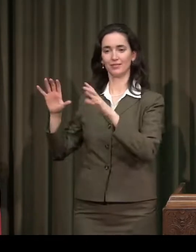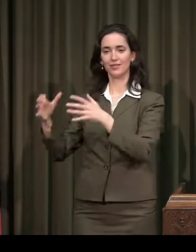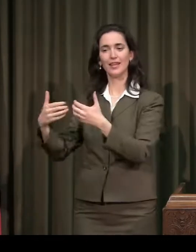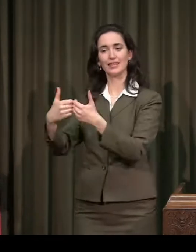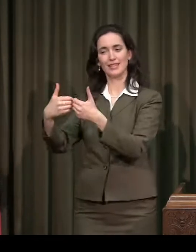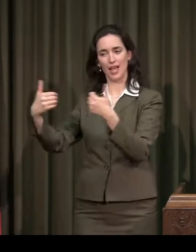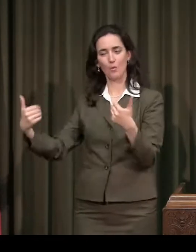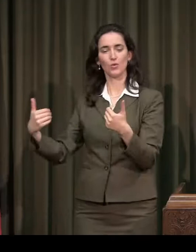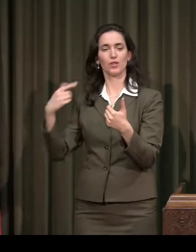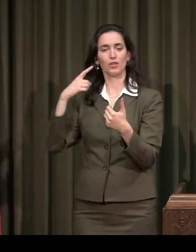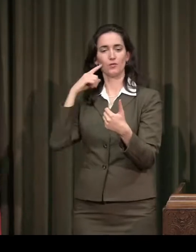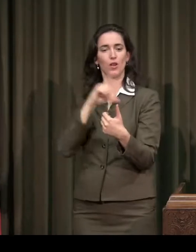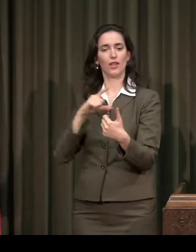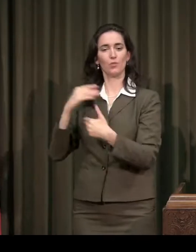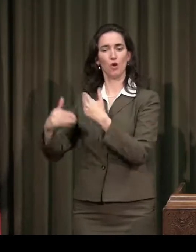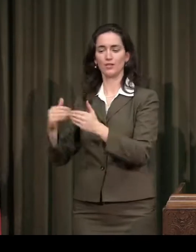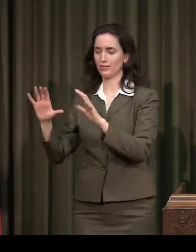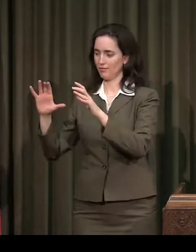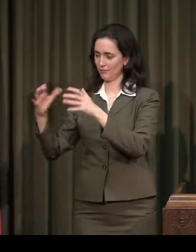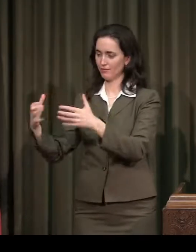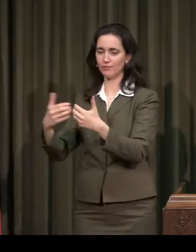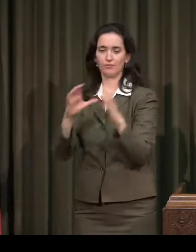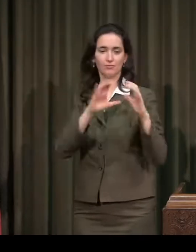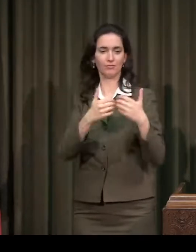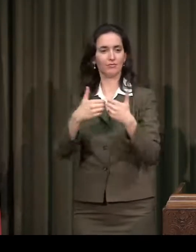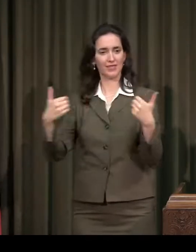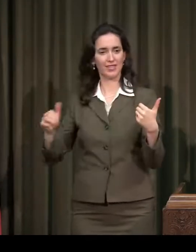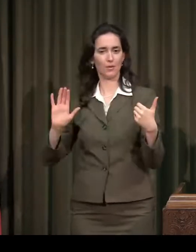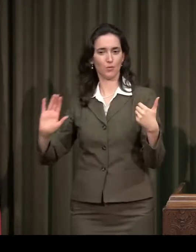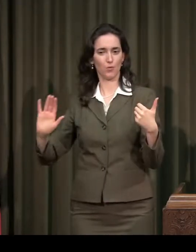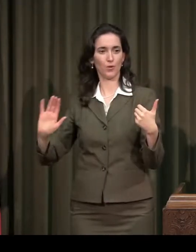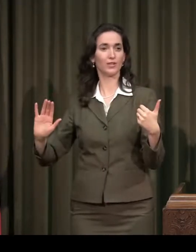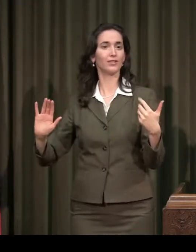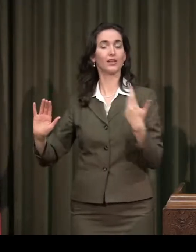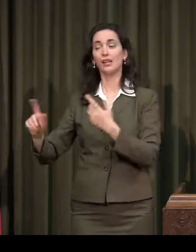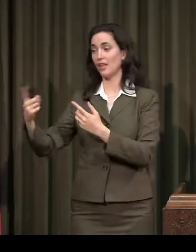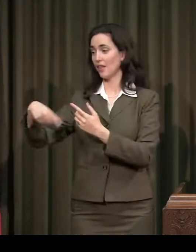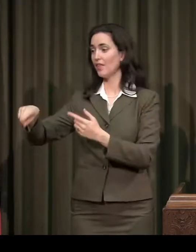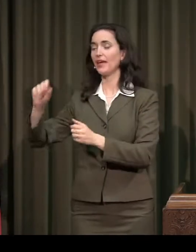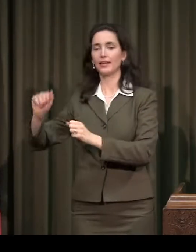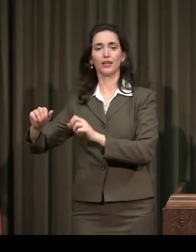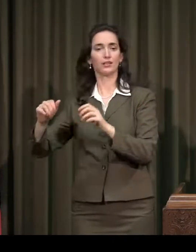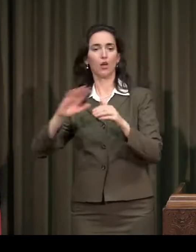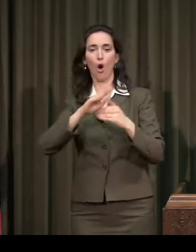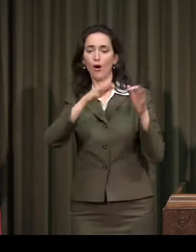legislature and and certainly it gets to weigh in on all of these decisions and